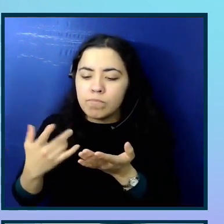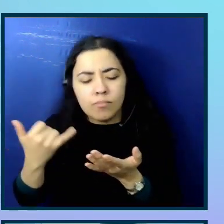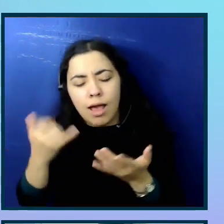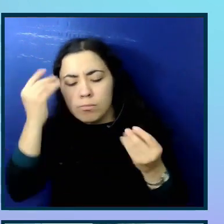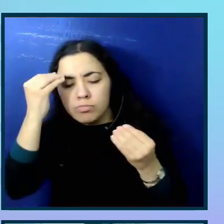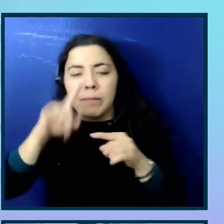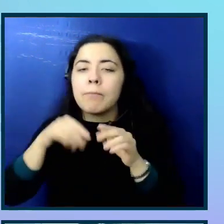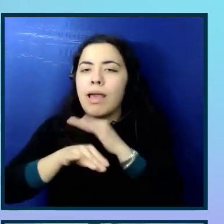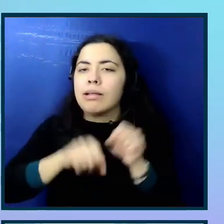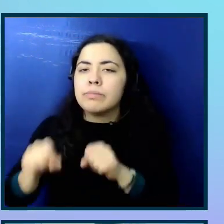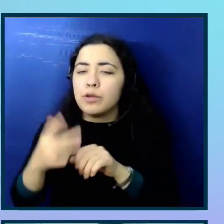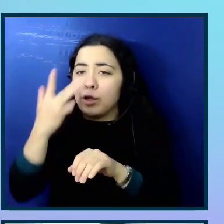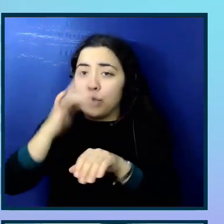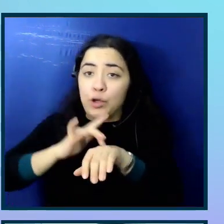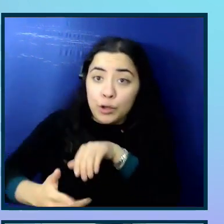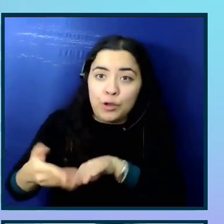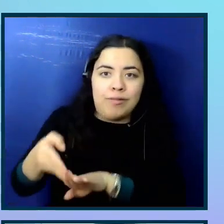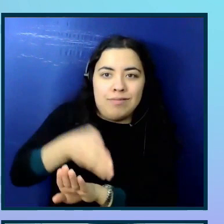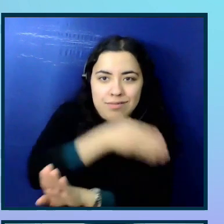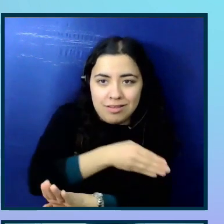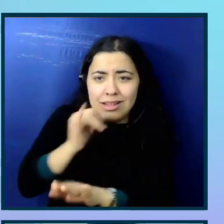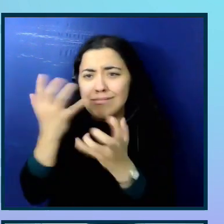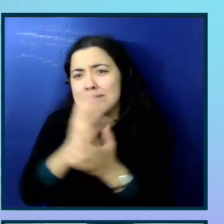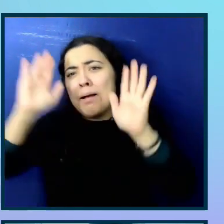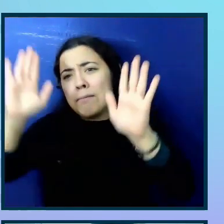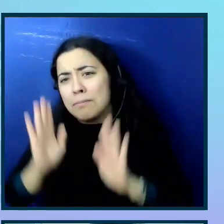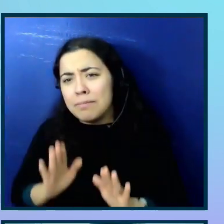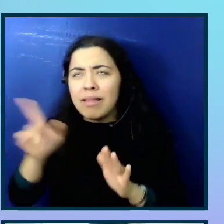And they were able to be really thoughtful about the screen reader experience for testing.